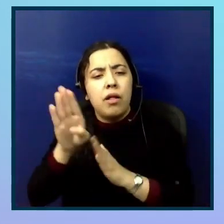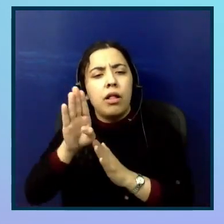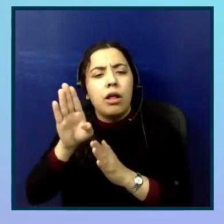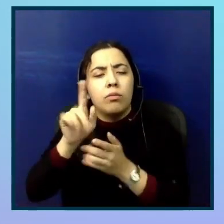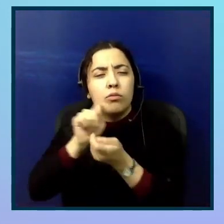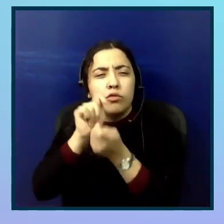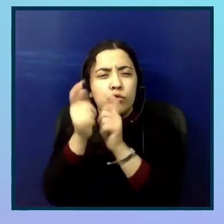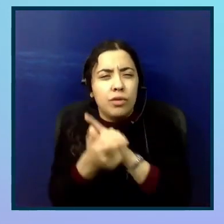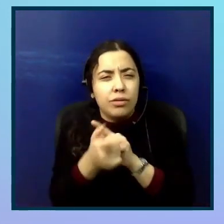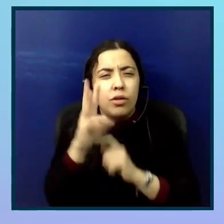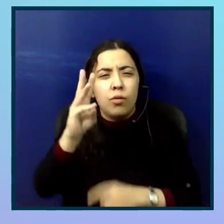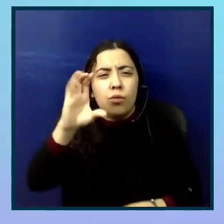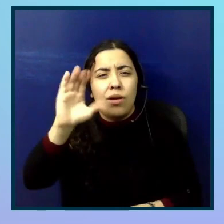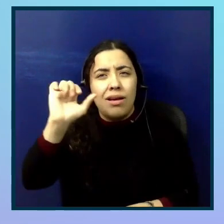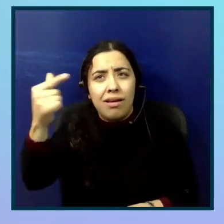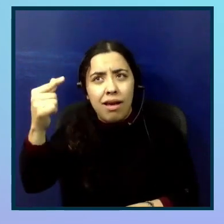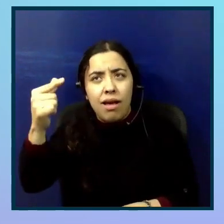is this something that is publicly available?